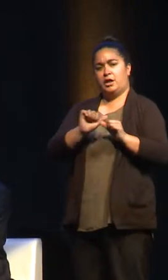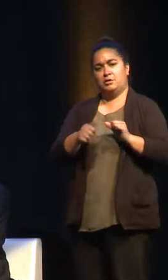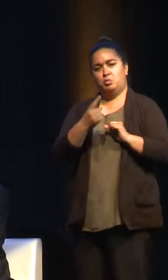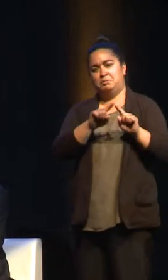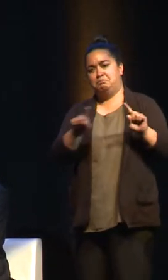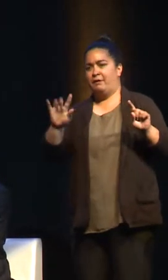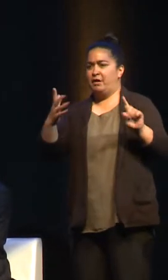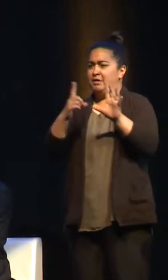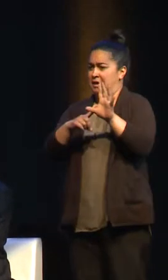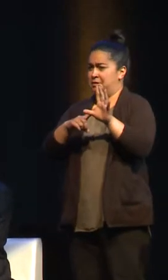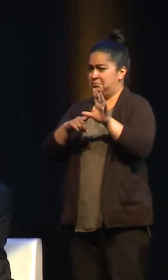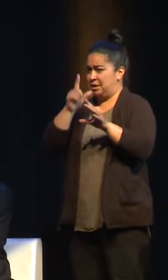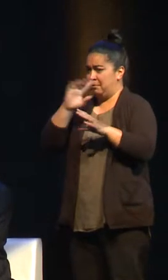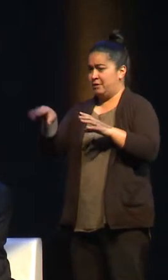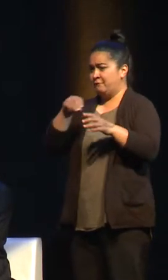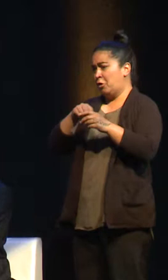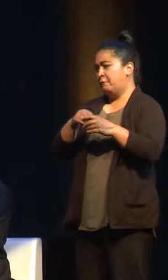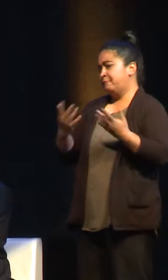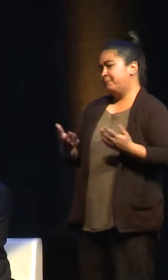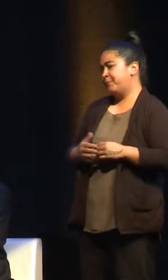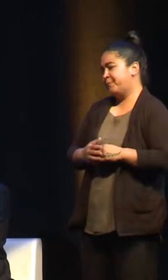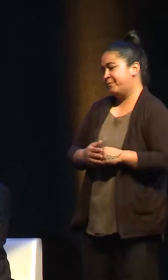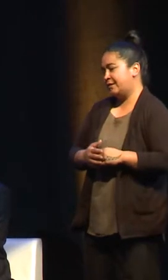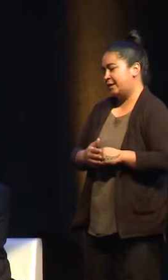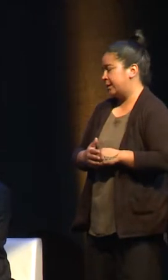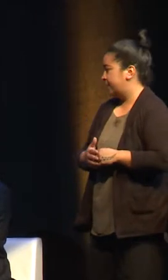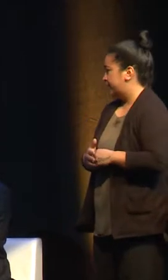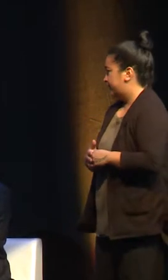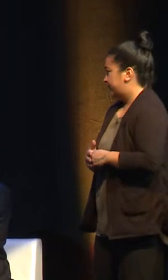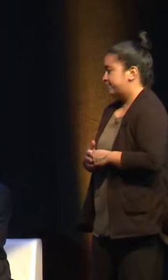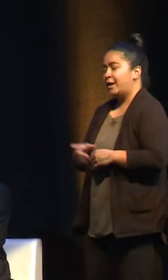to be a player in this space? David: Yeah I said my wish and my request